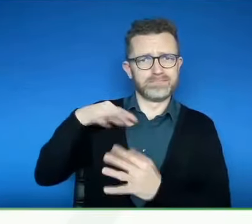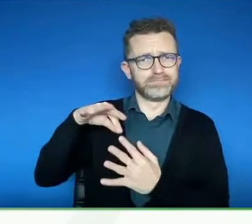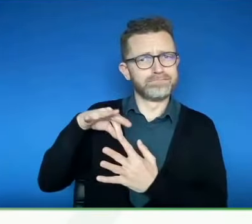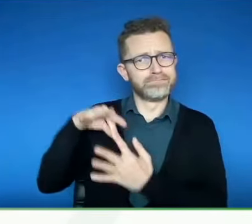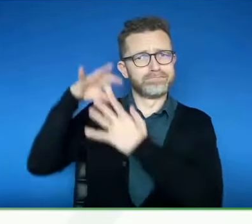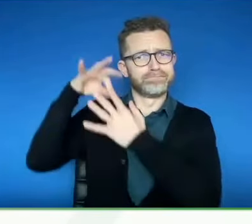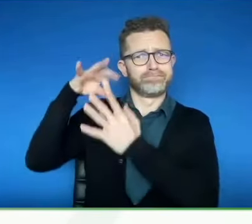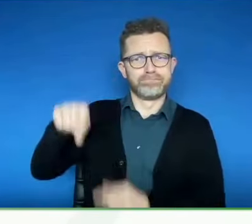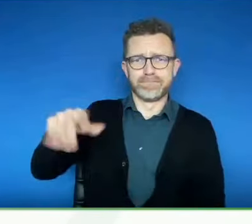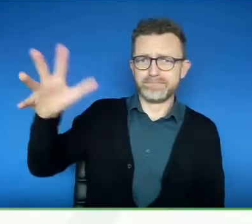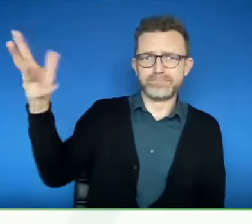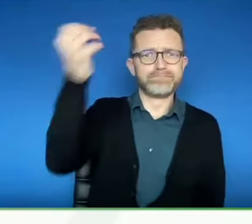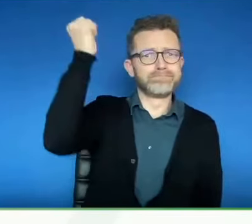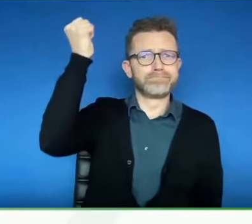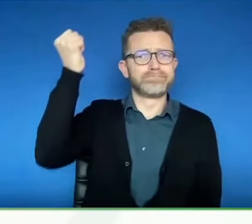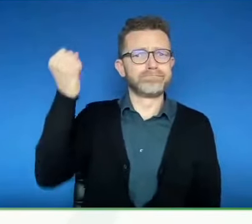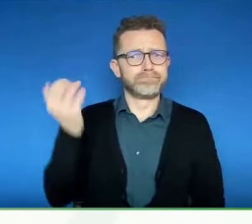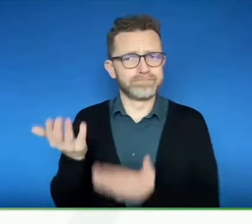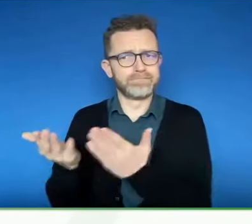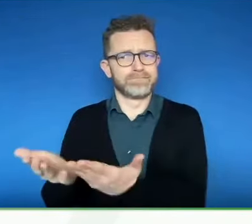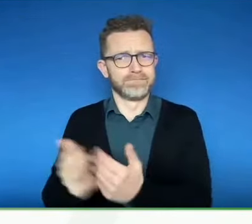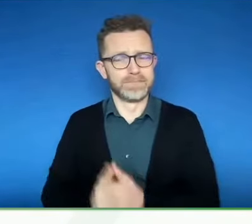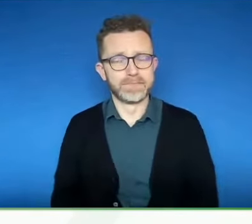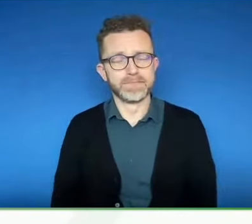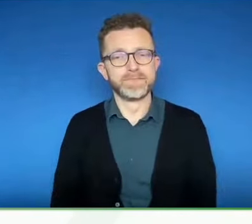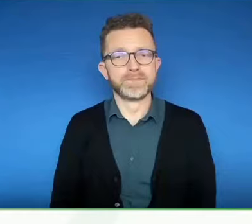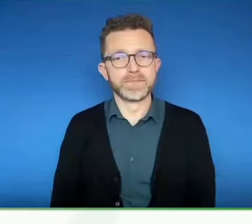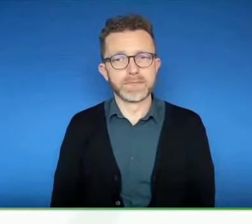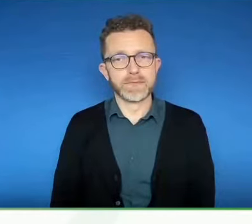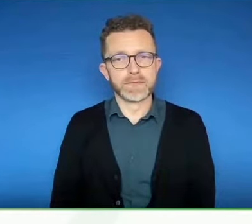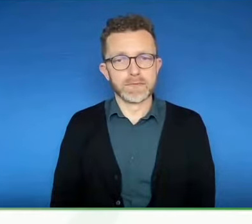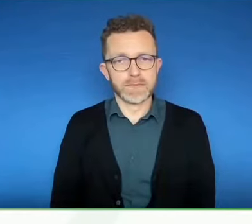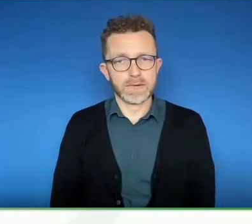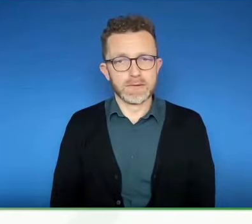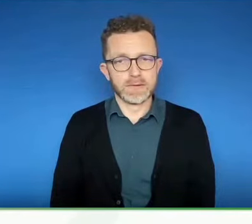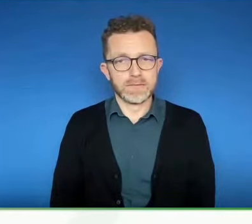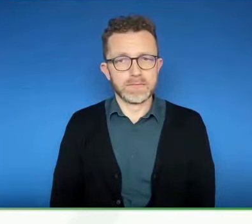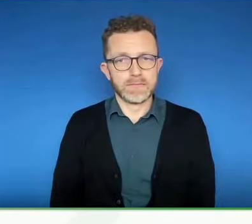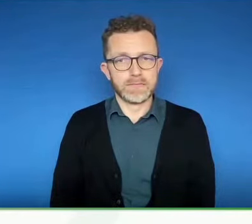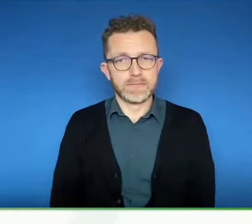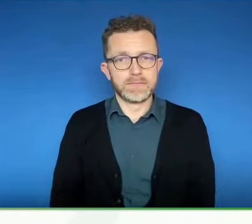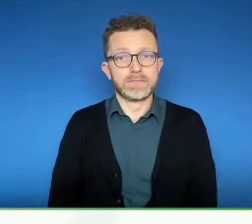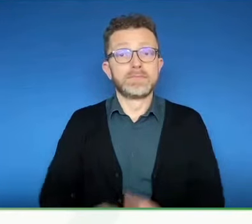the material that we used in our readings to educate people with